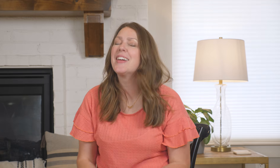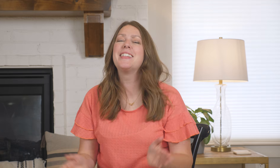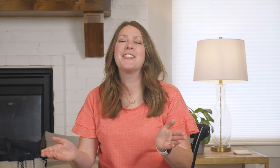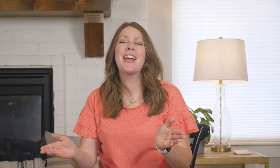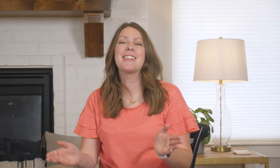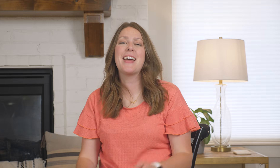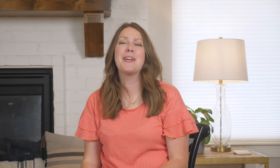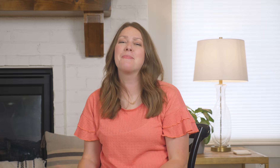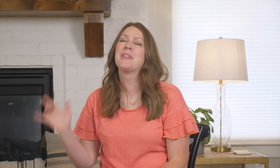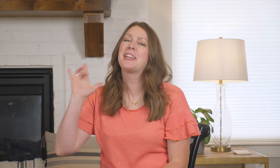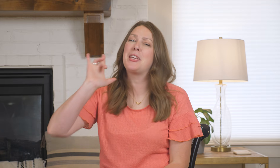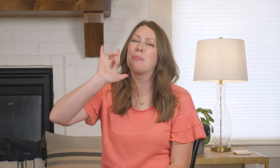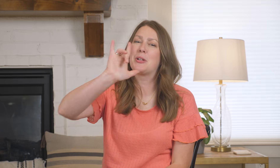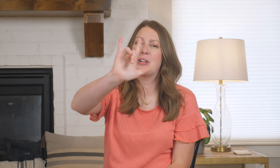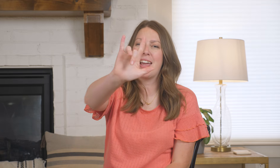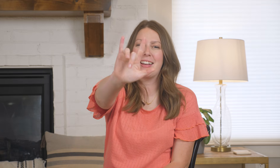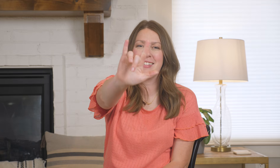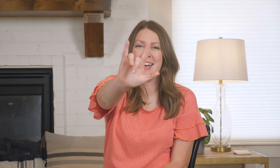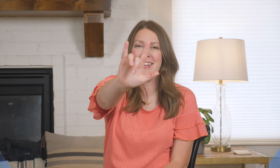Until next time, keep learning how to sign.